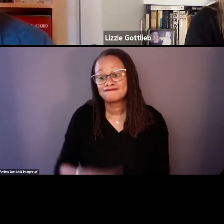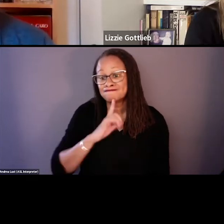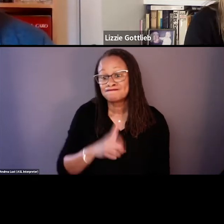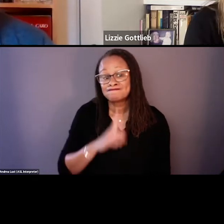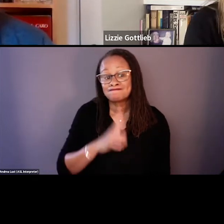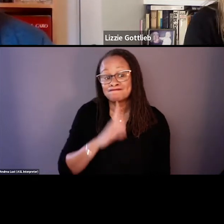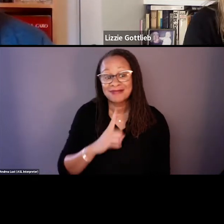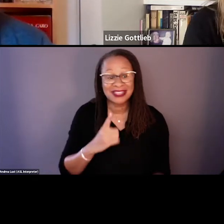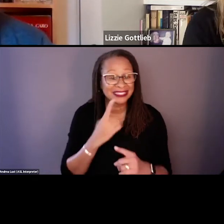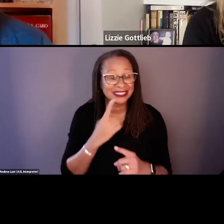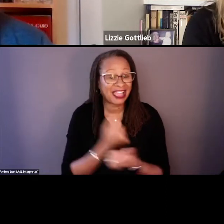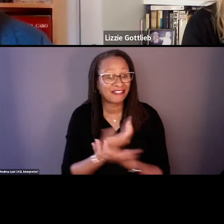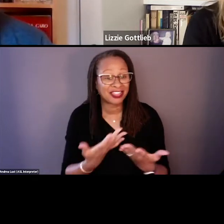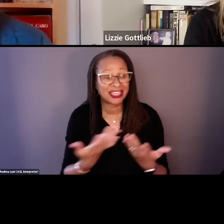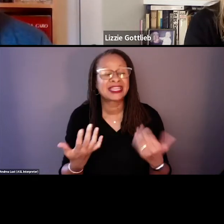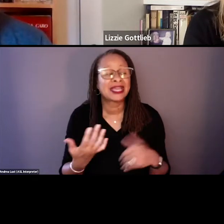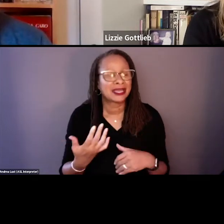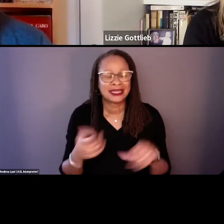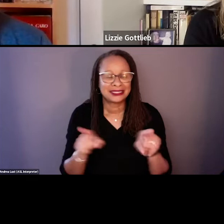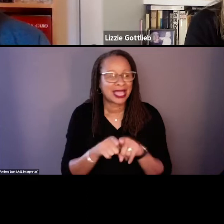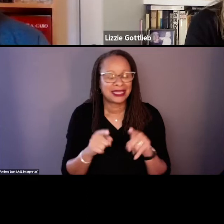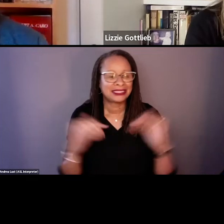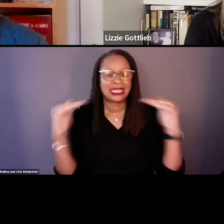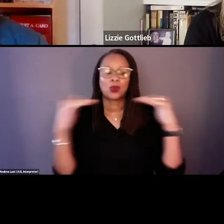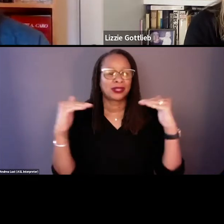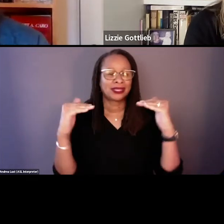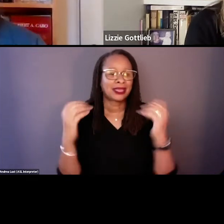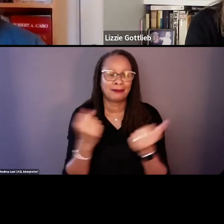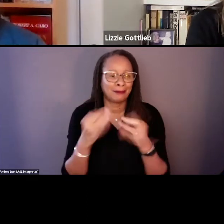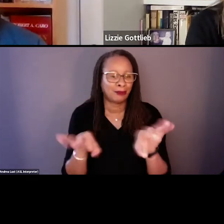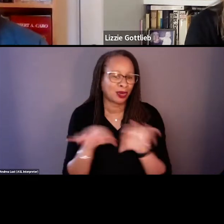It's true. It's true. They say everything is as important as everything else. (Robert chuckles)